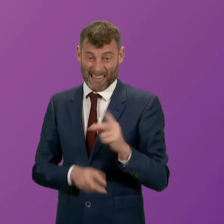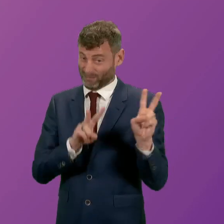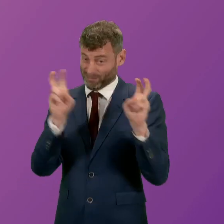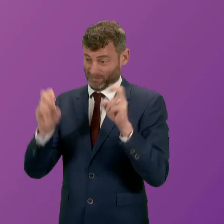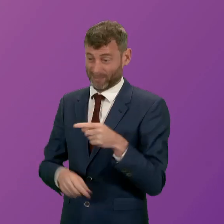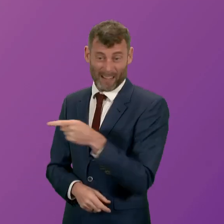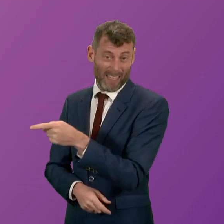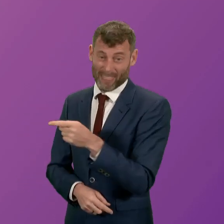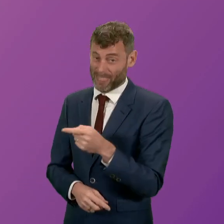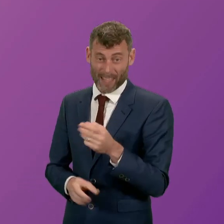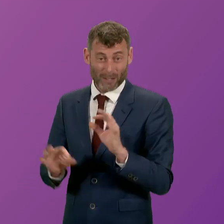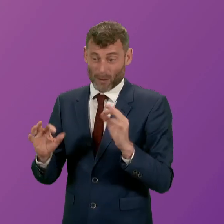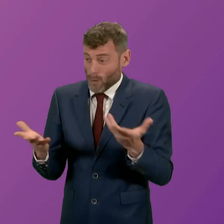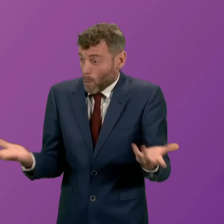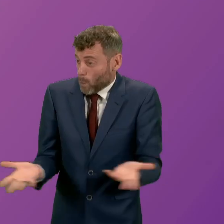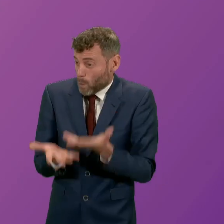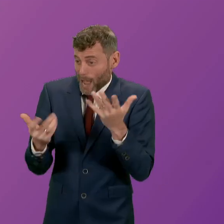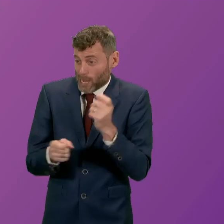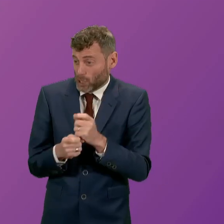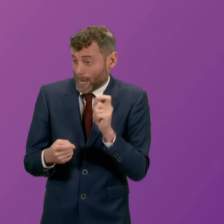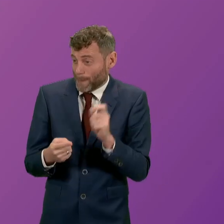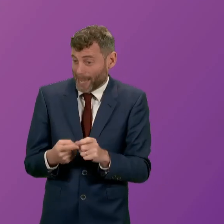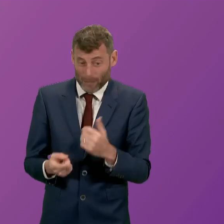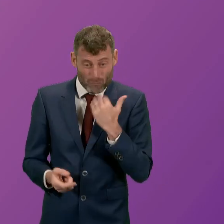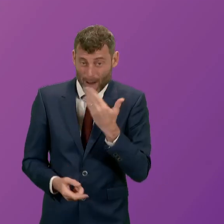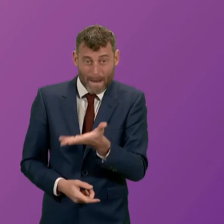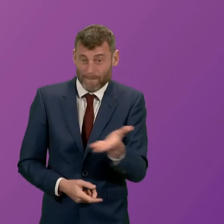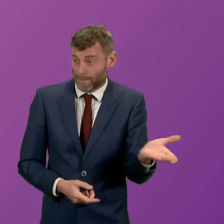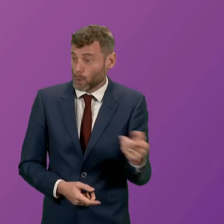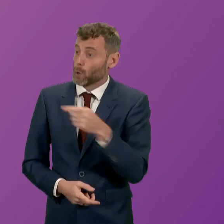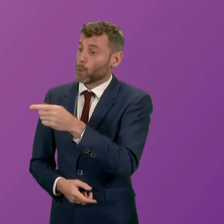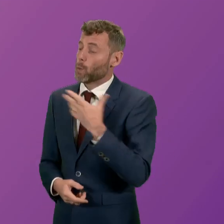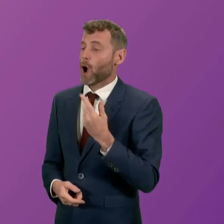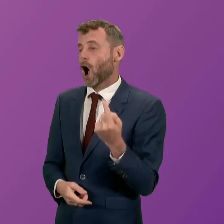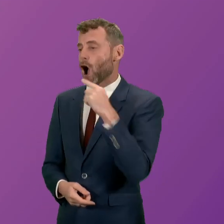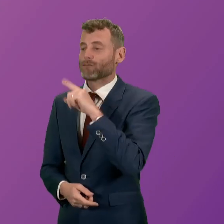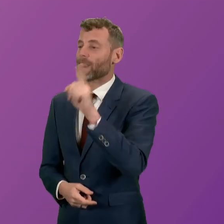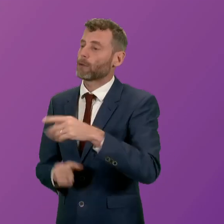“have the workforce capacity to deliver” the 100,000 extra appointments.